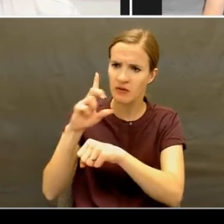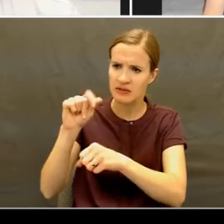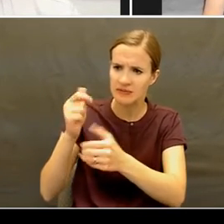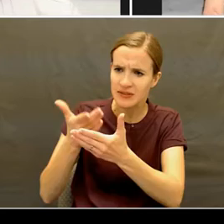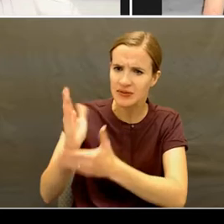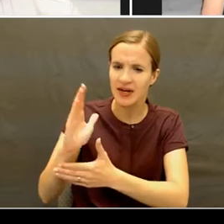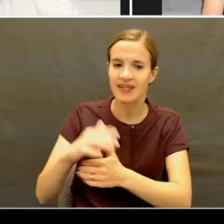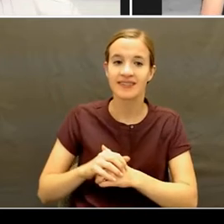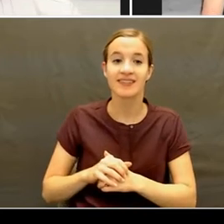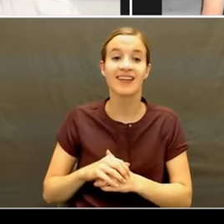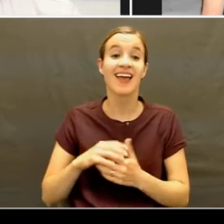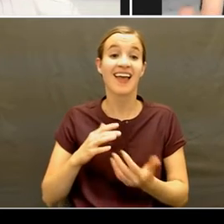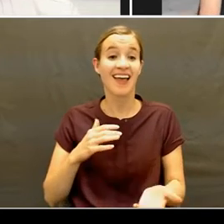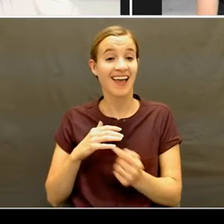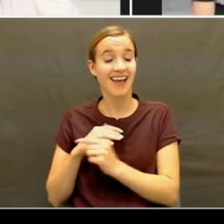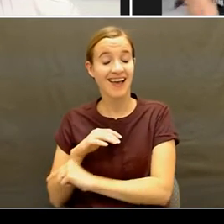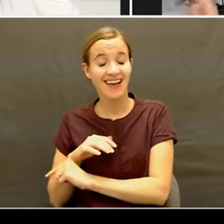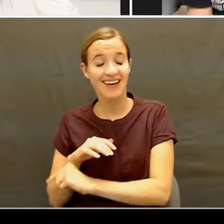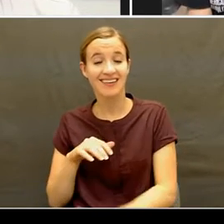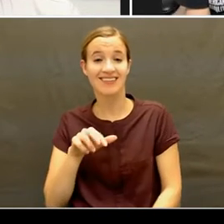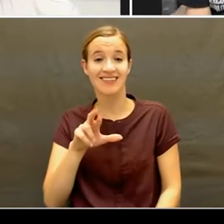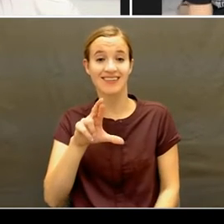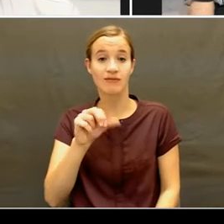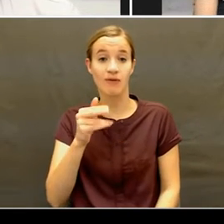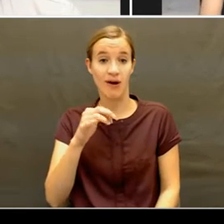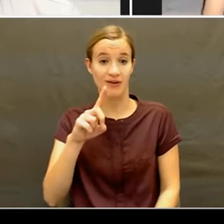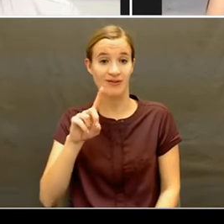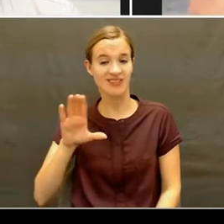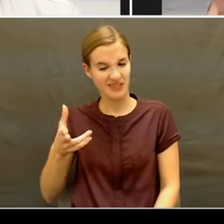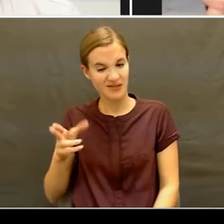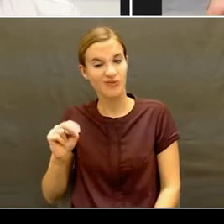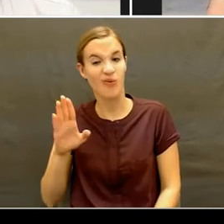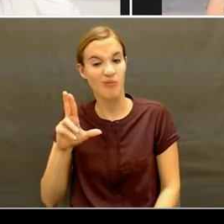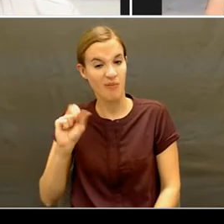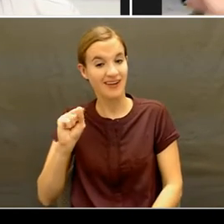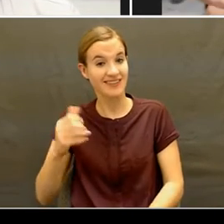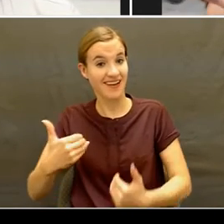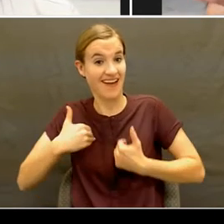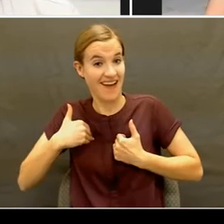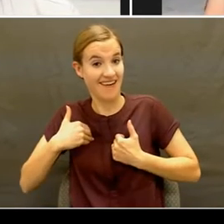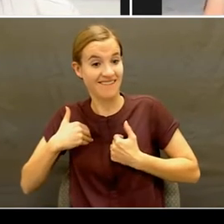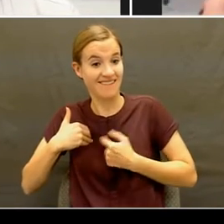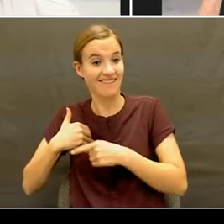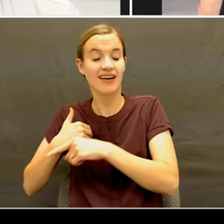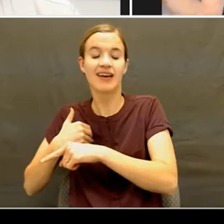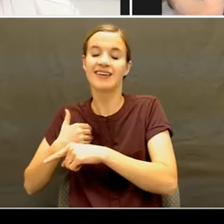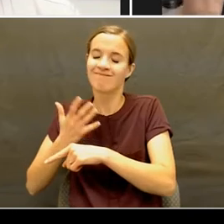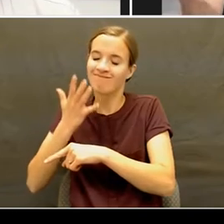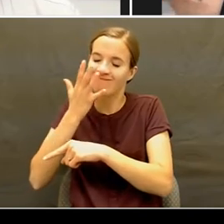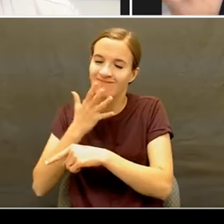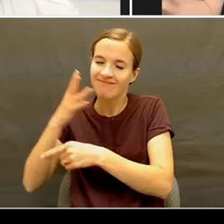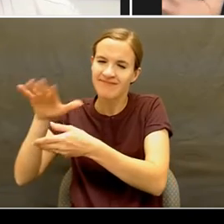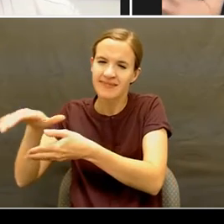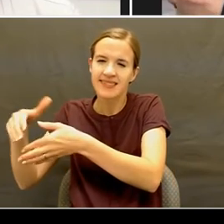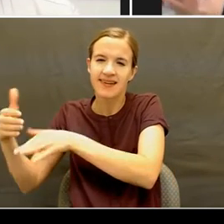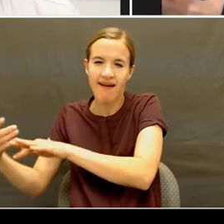his bus before we got our bus and unfortunately he died before we could actually come together. But